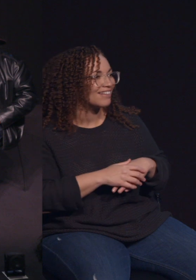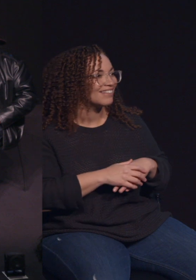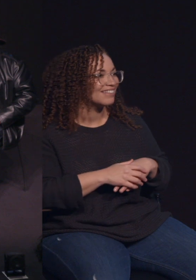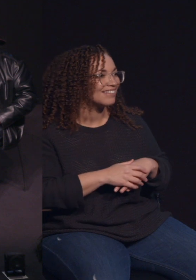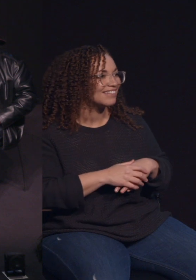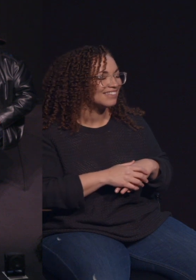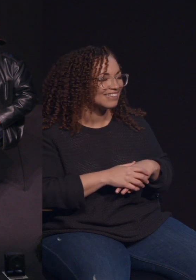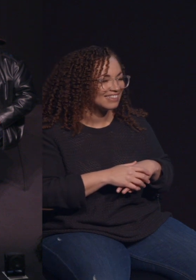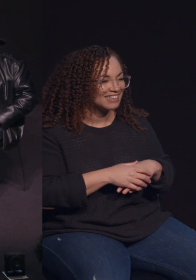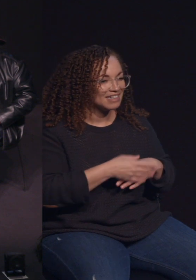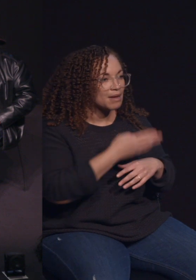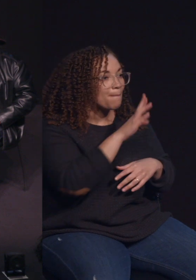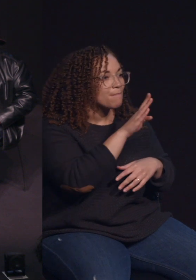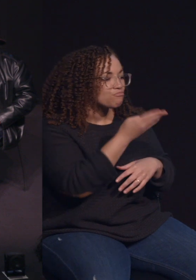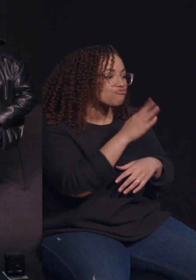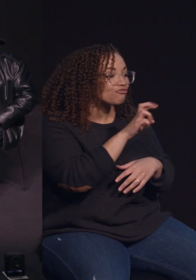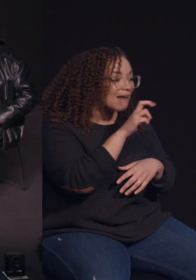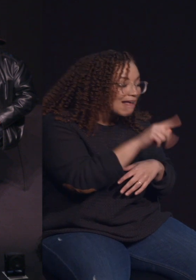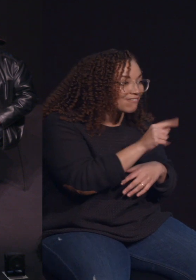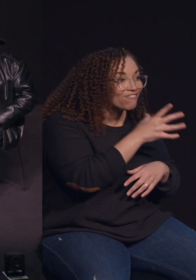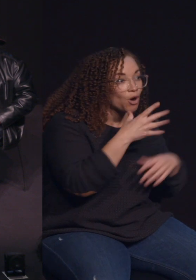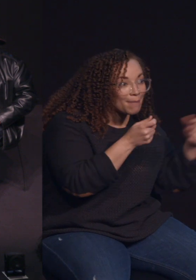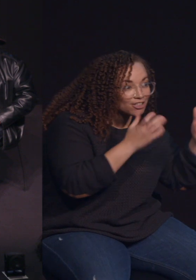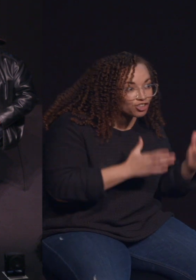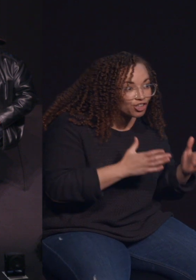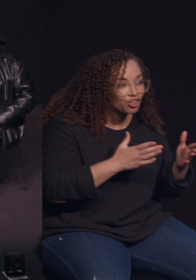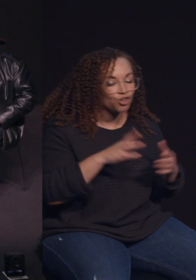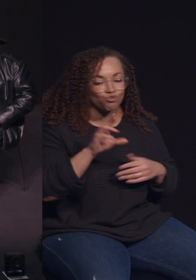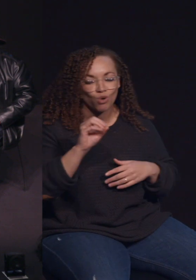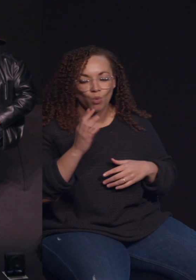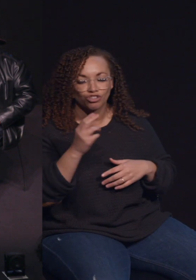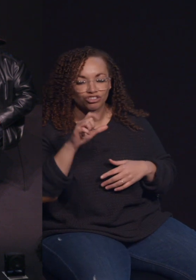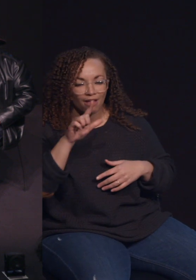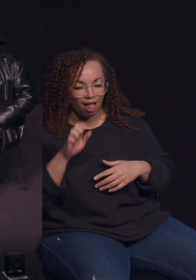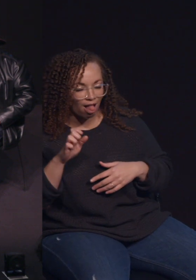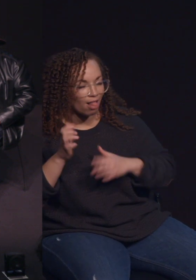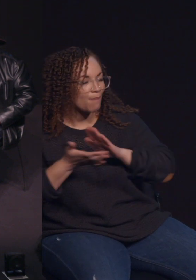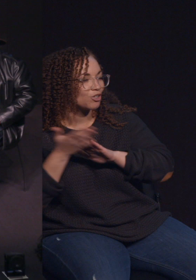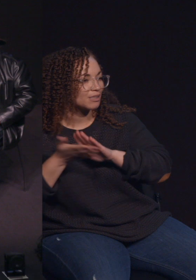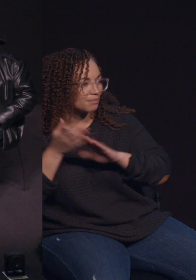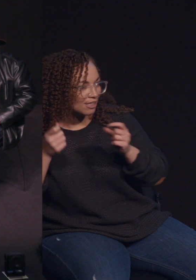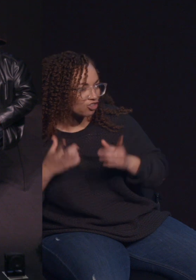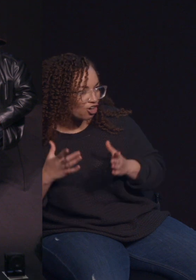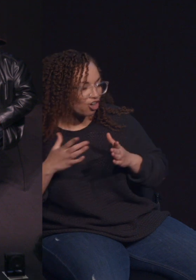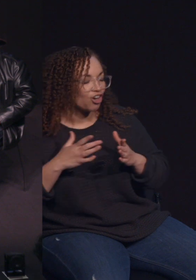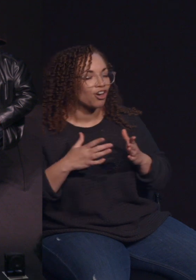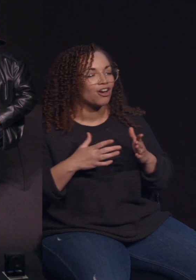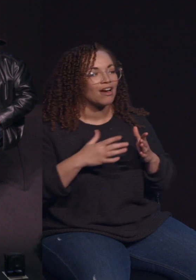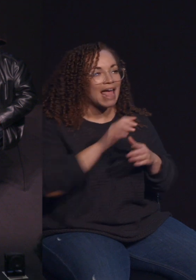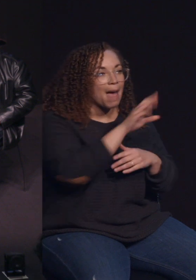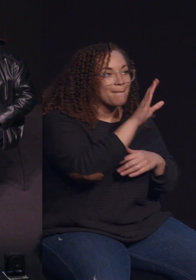Brent, our farm manager; Rachelle, our operations manager; Maleka, our abundant steward; Abi, our herb diva;